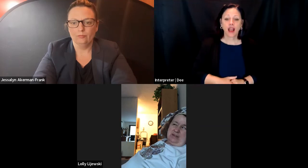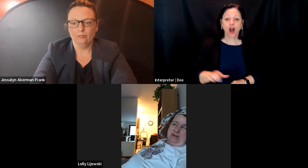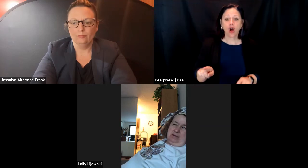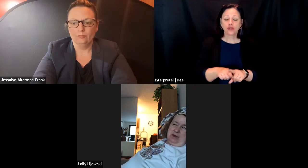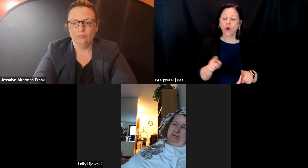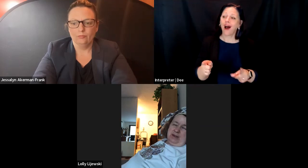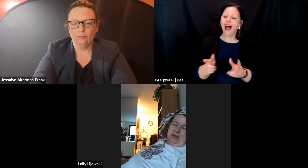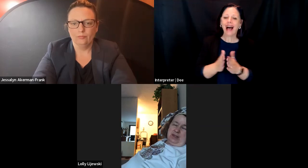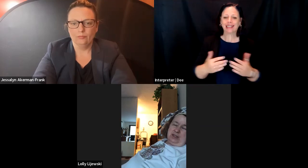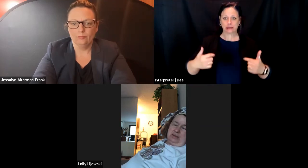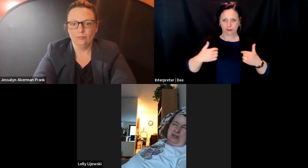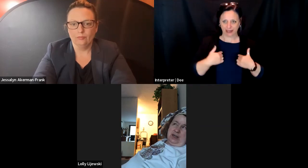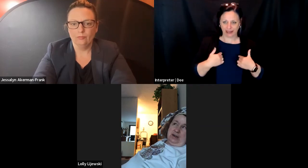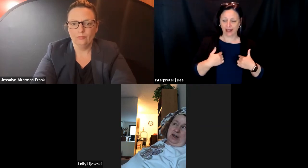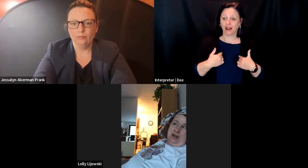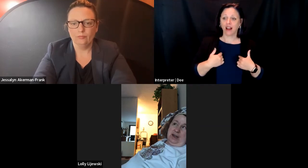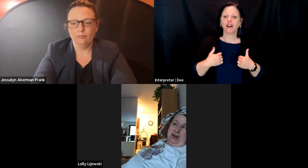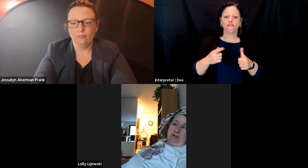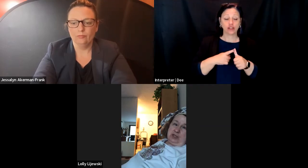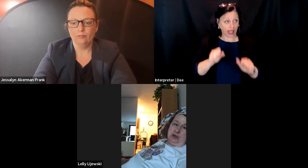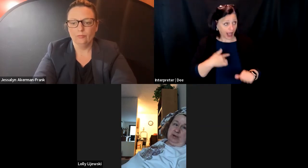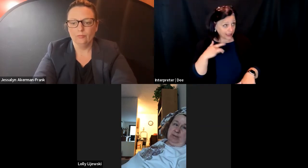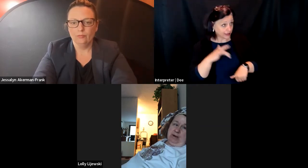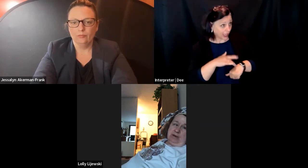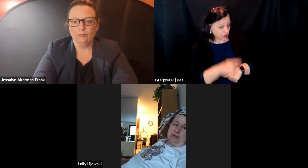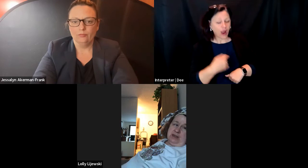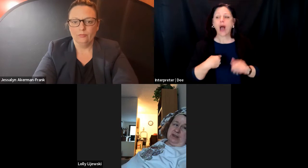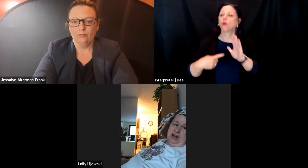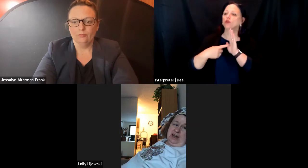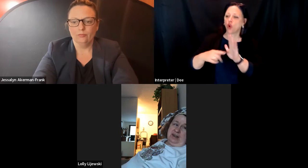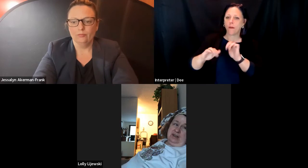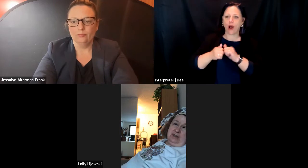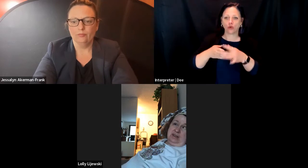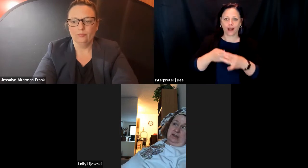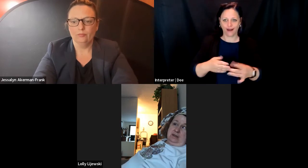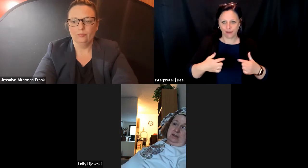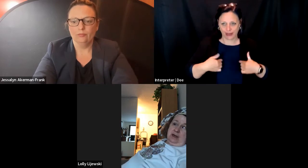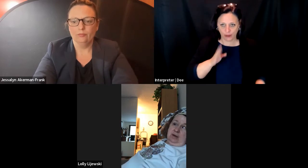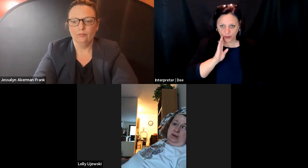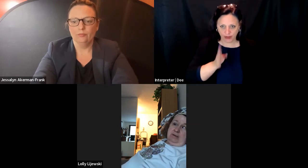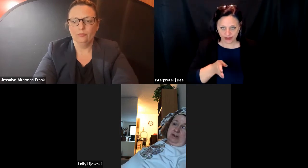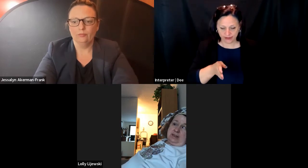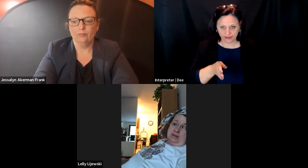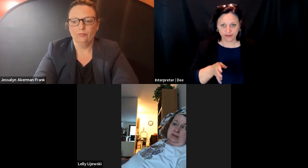I hate that.